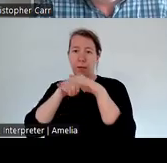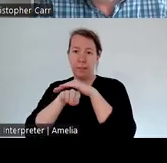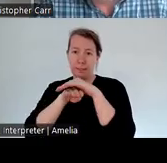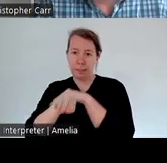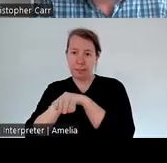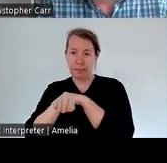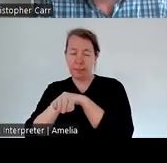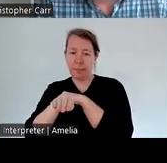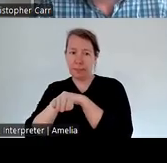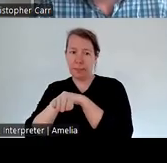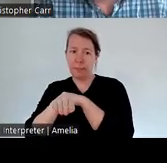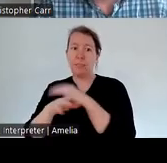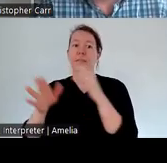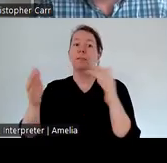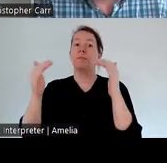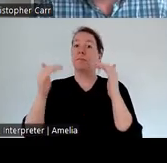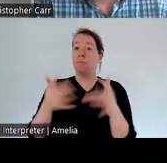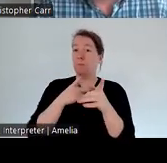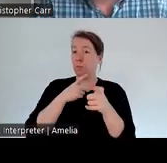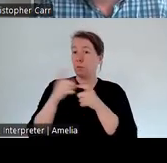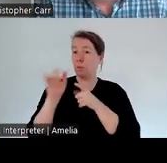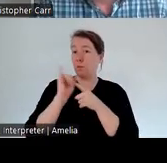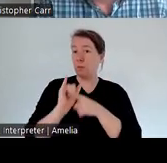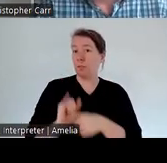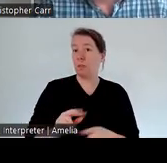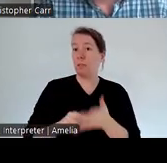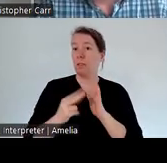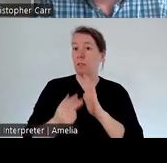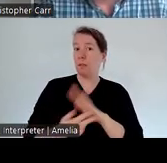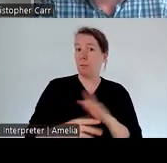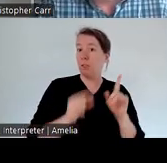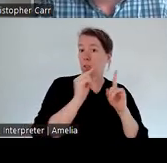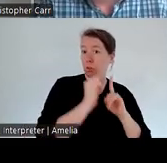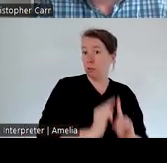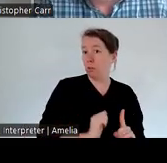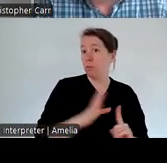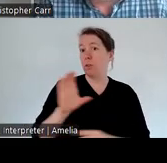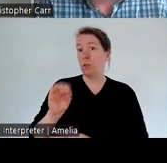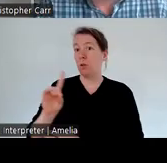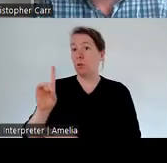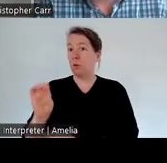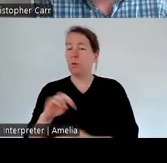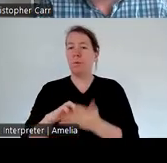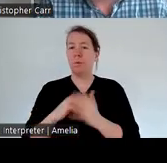whether recorded as terms or codes, is essential to filtering and sorting as well as searching.